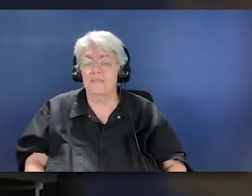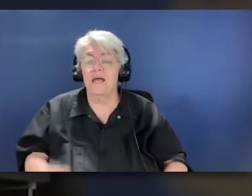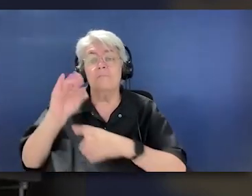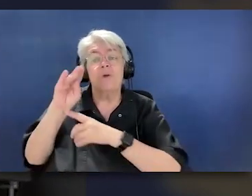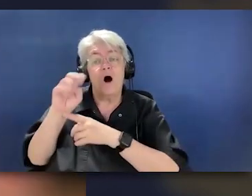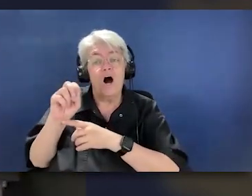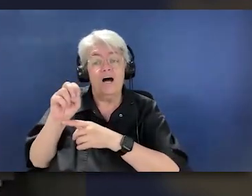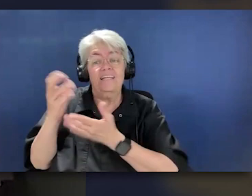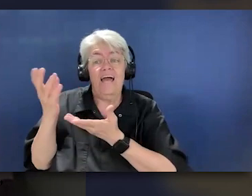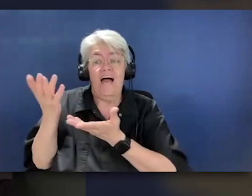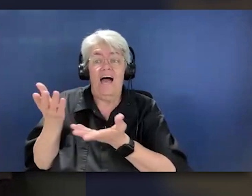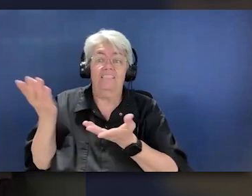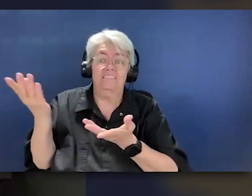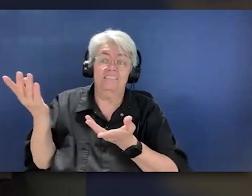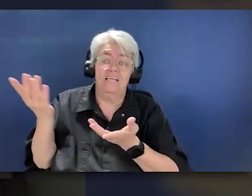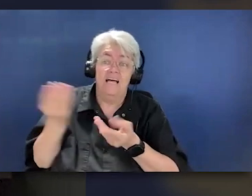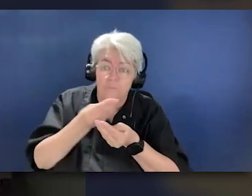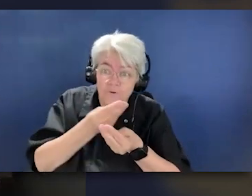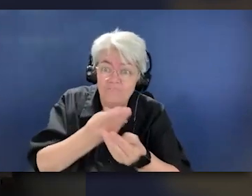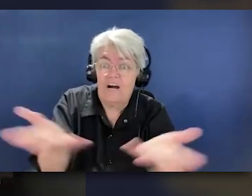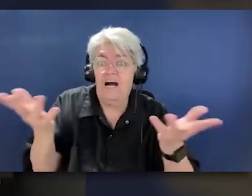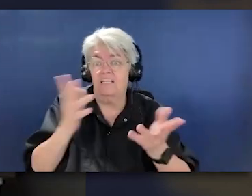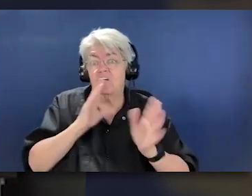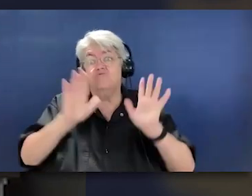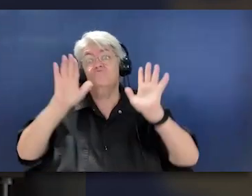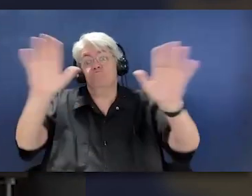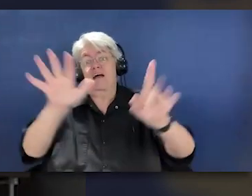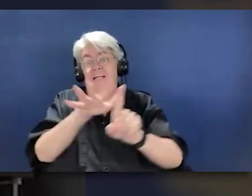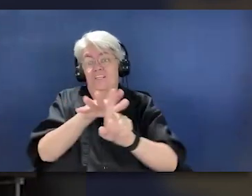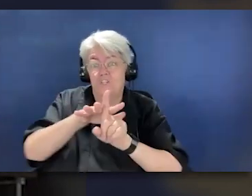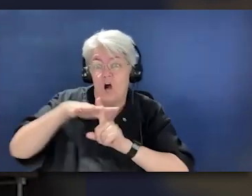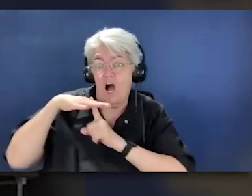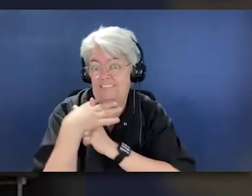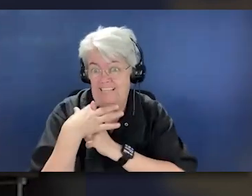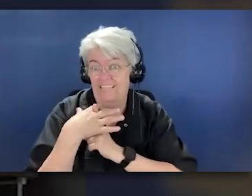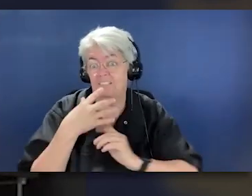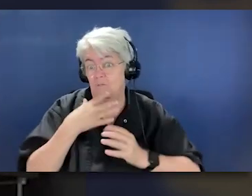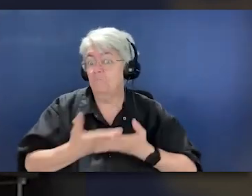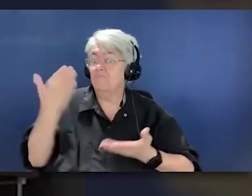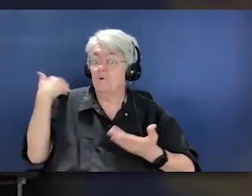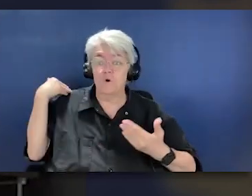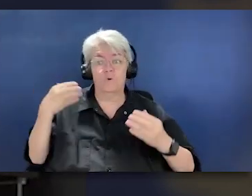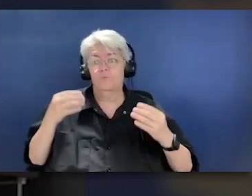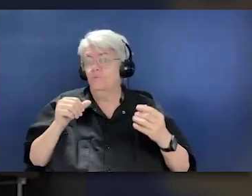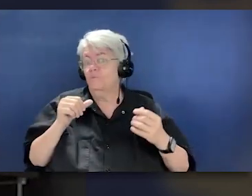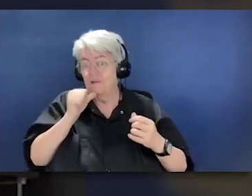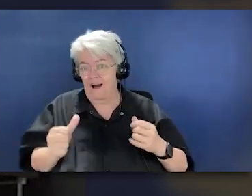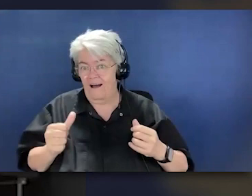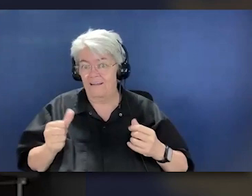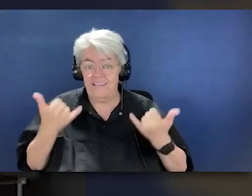really invaluable context for us, a context maybe we didn’t fully have before. So, we’ll talk more